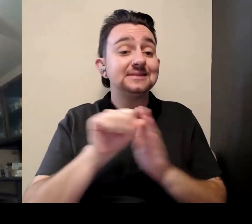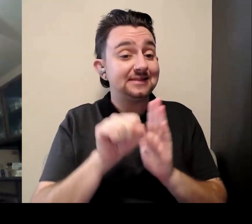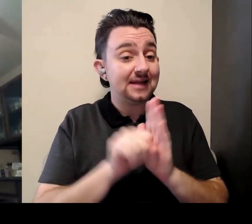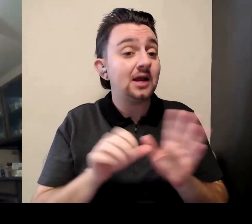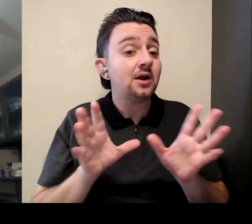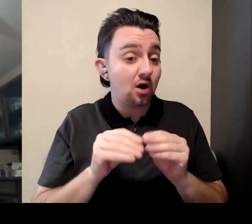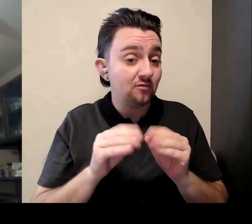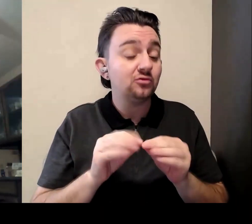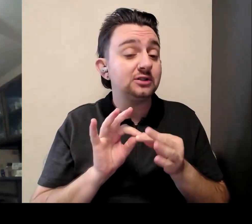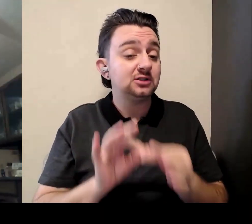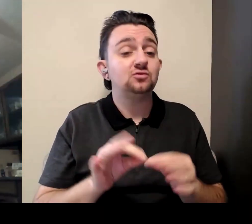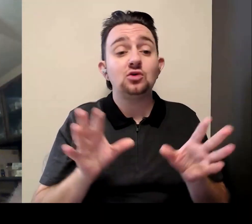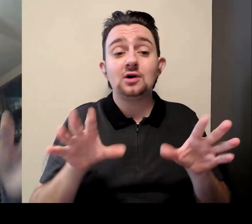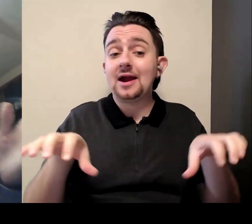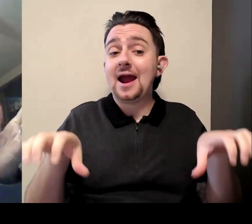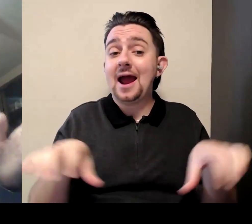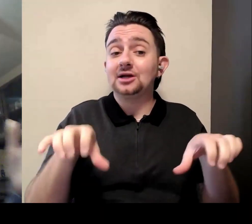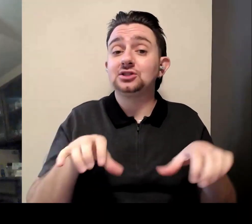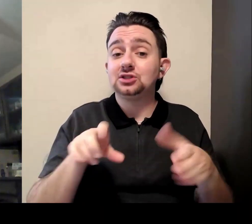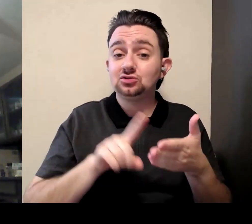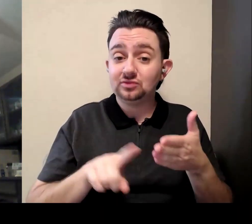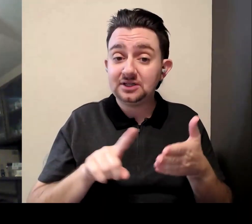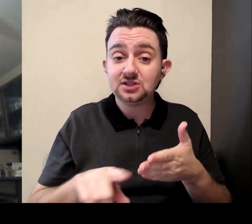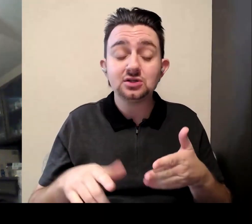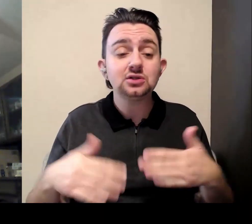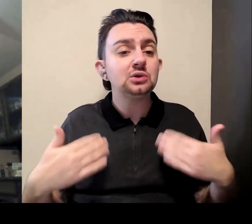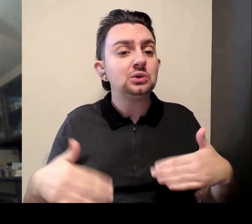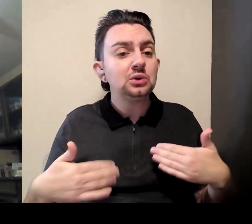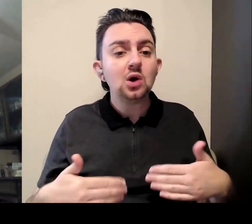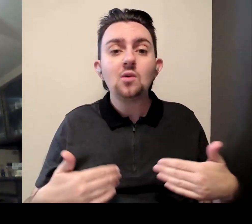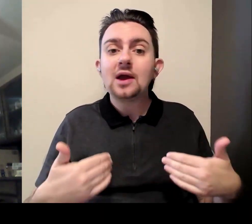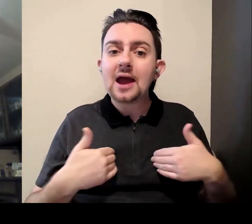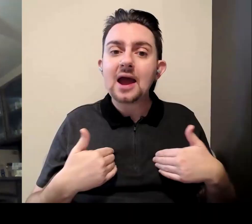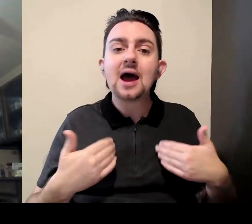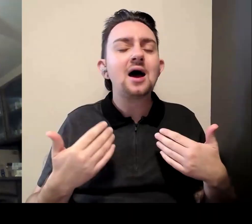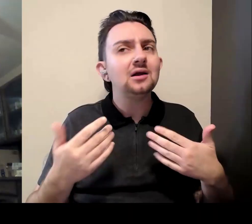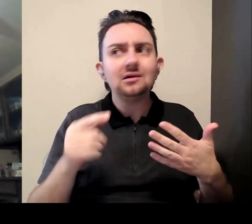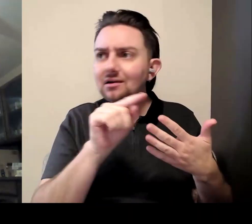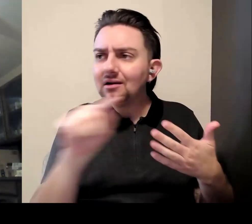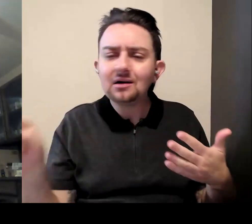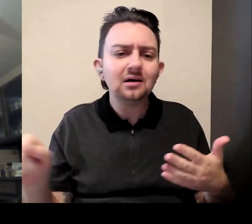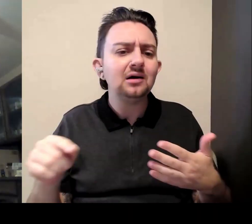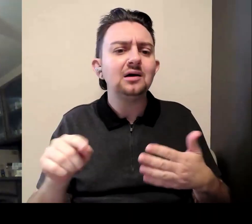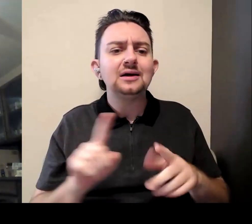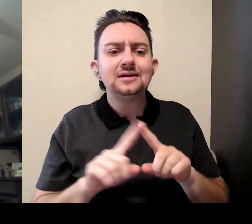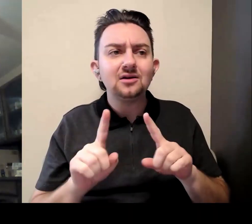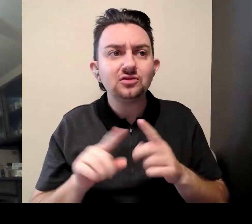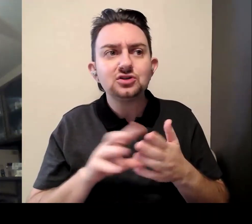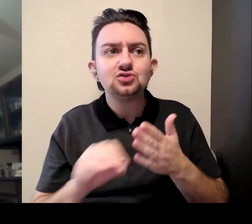And we had students that were failing their content area classes.